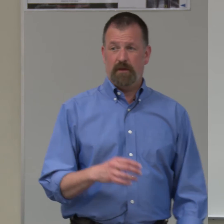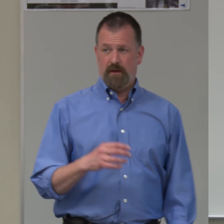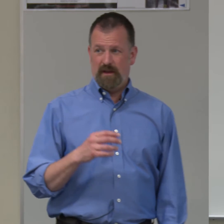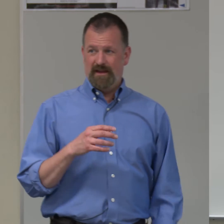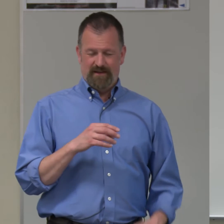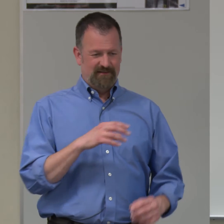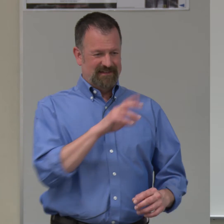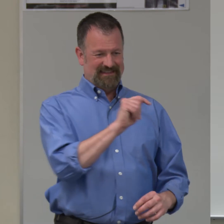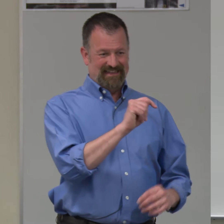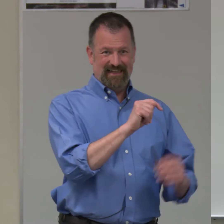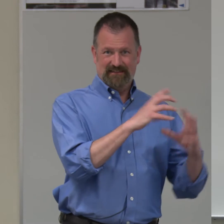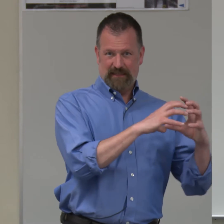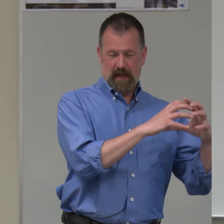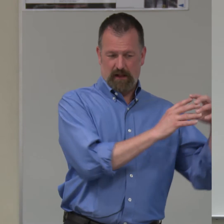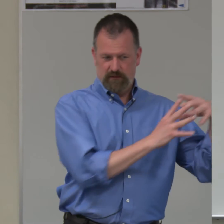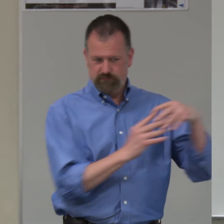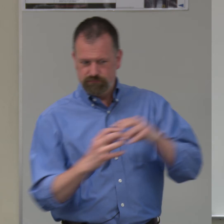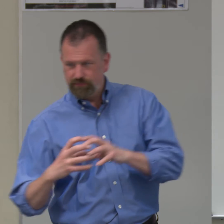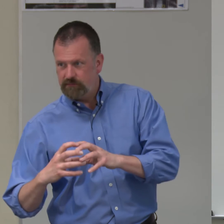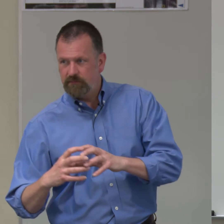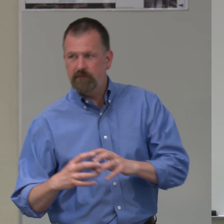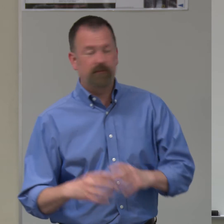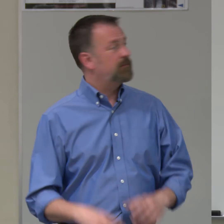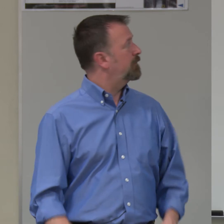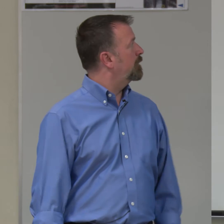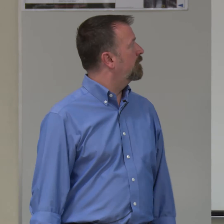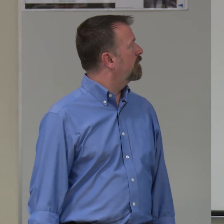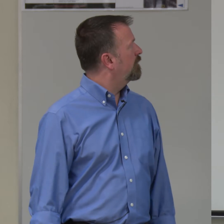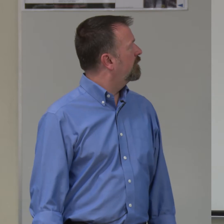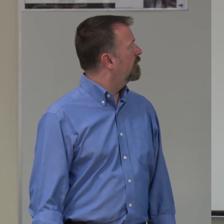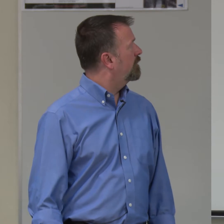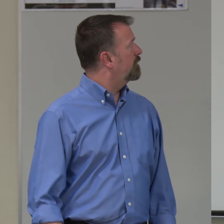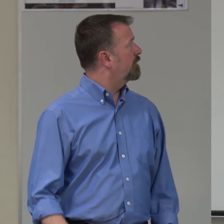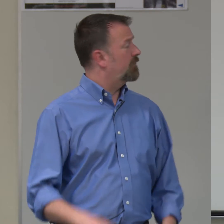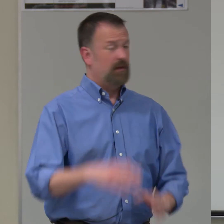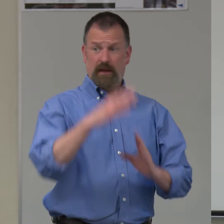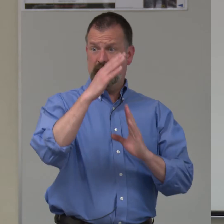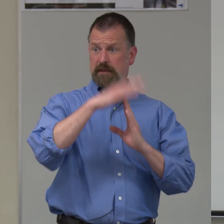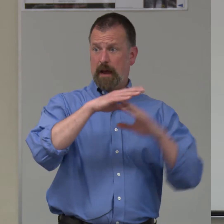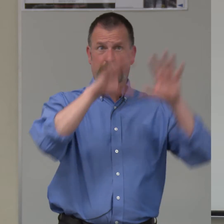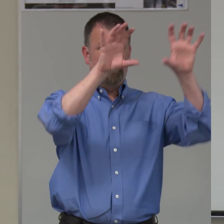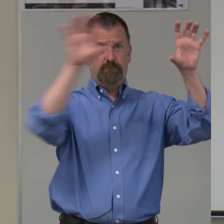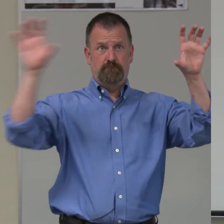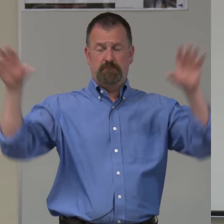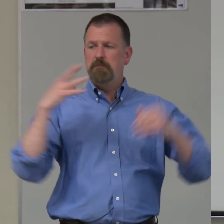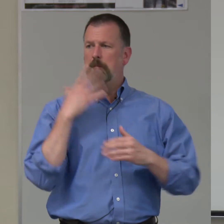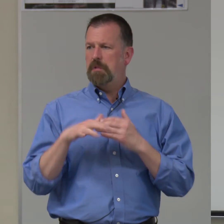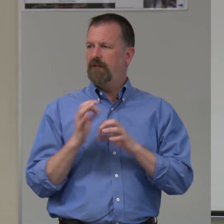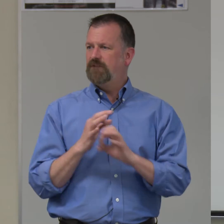So two things are shown on this. So these top ones are pictures of the blood vessels--